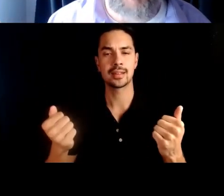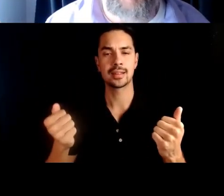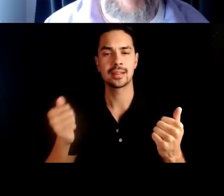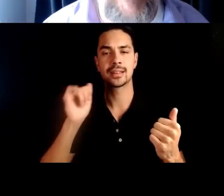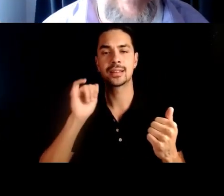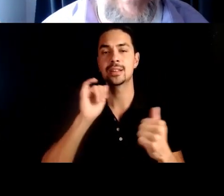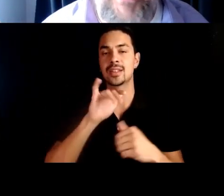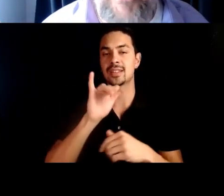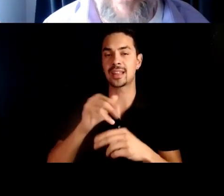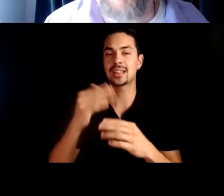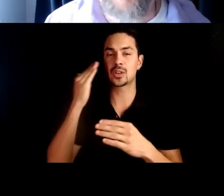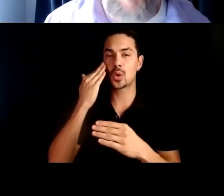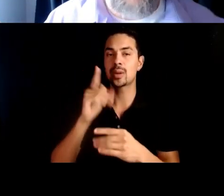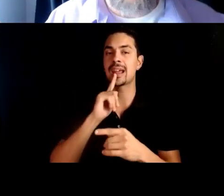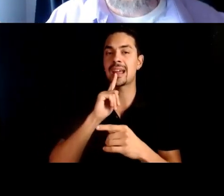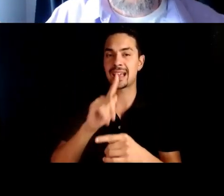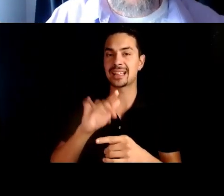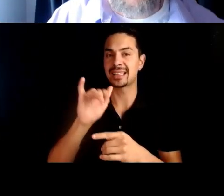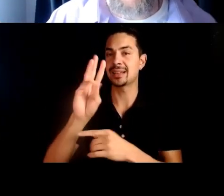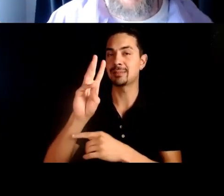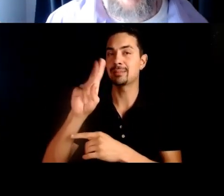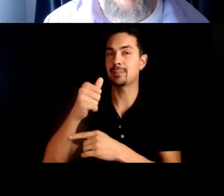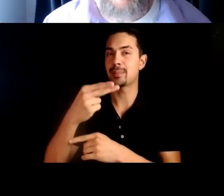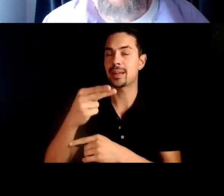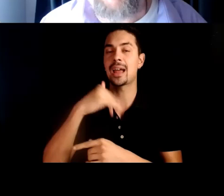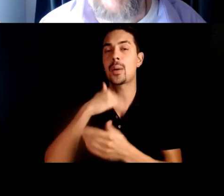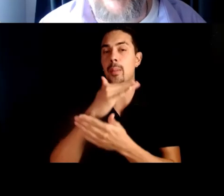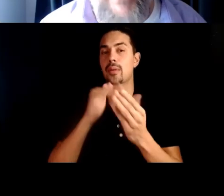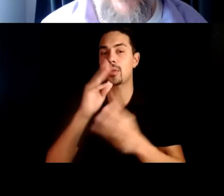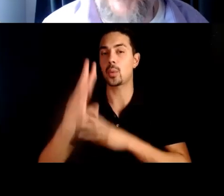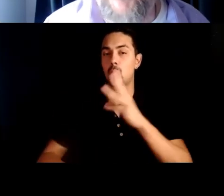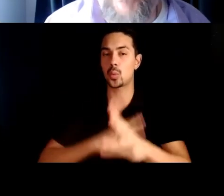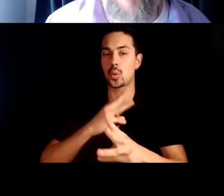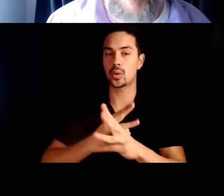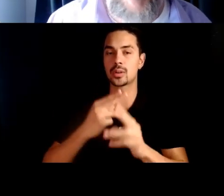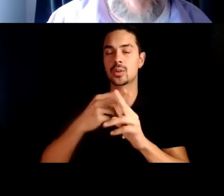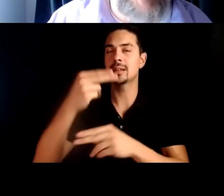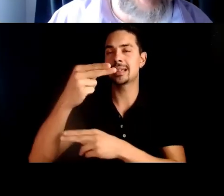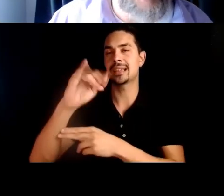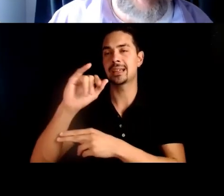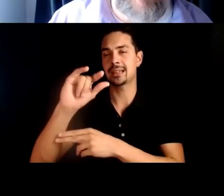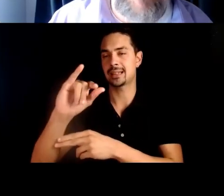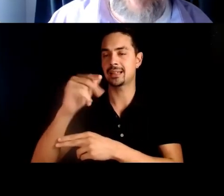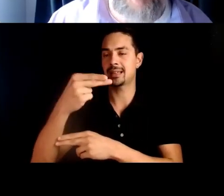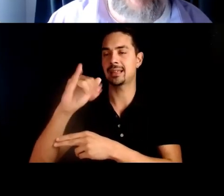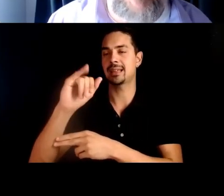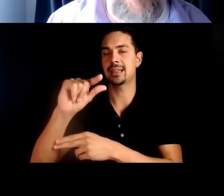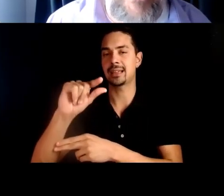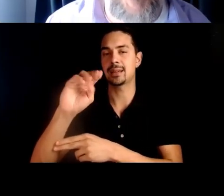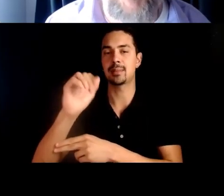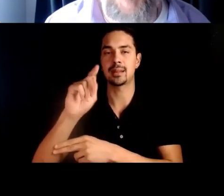because I was part of the world when that was the language. So that would be HBIGDA is the Harry Benjamin International